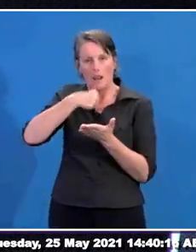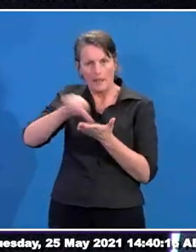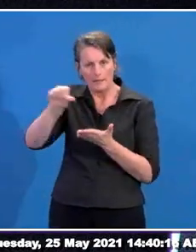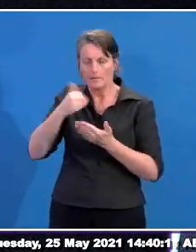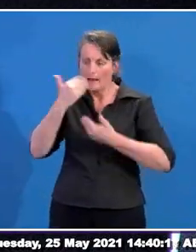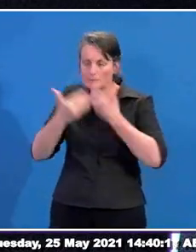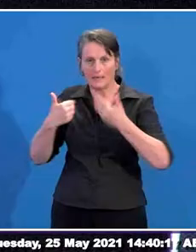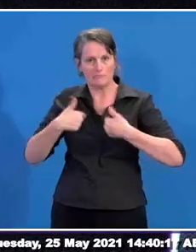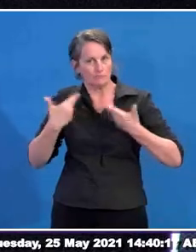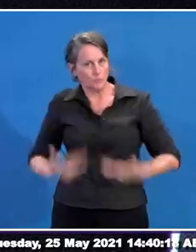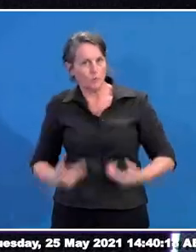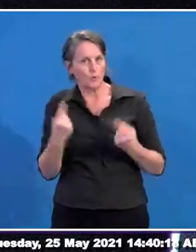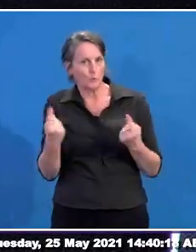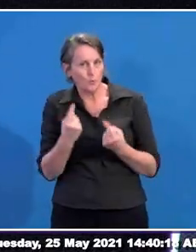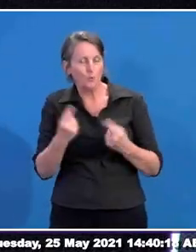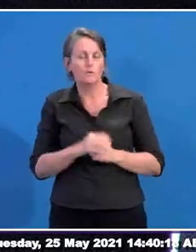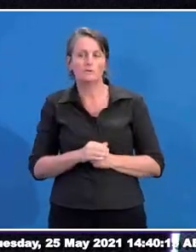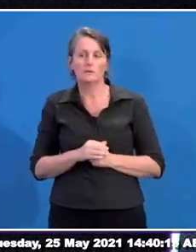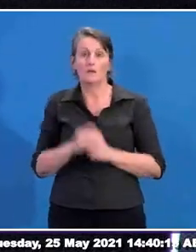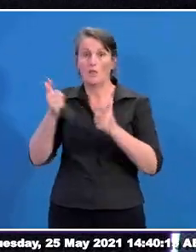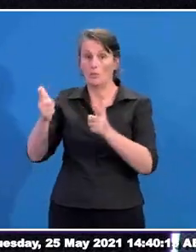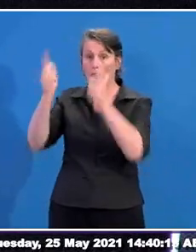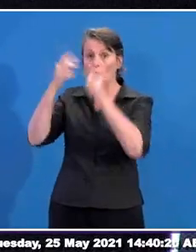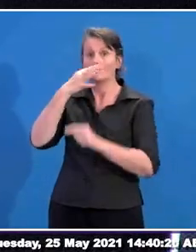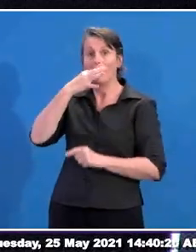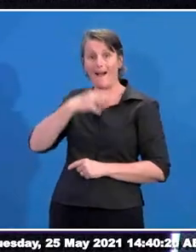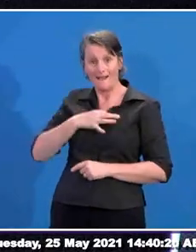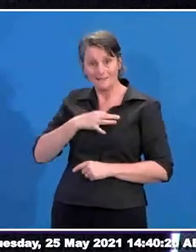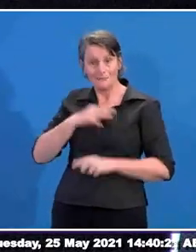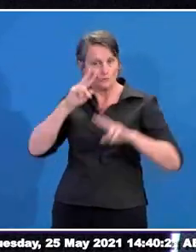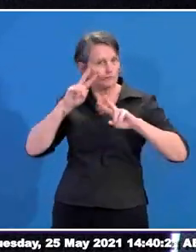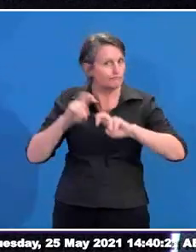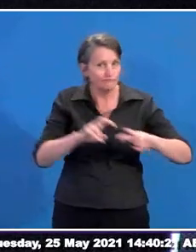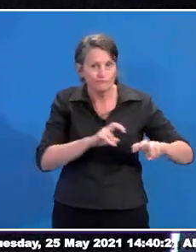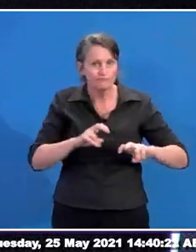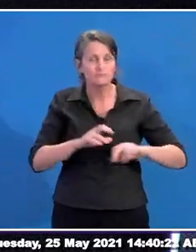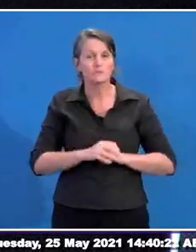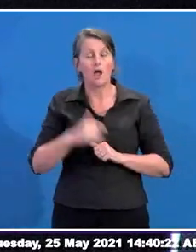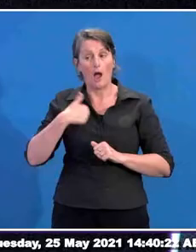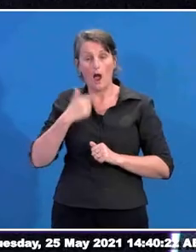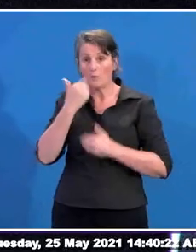that I've been engaged by the employer. I would list out the allegations.